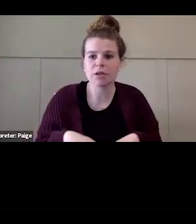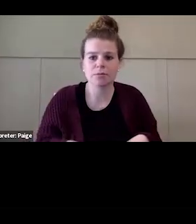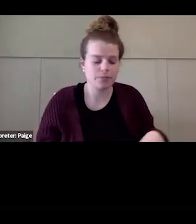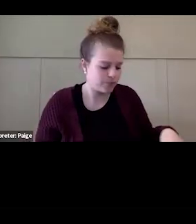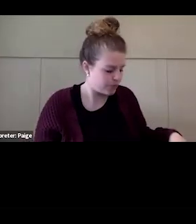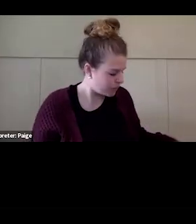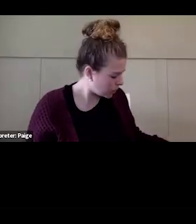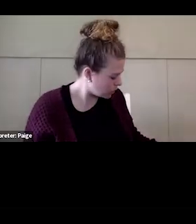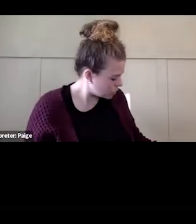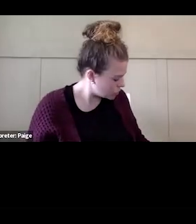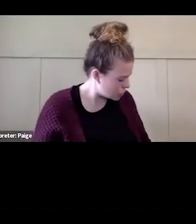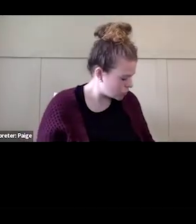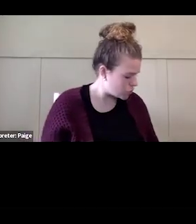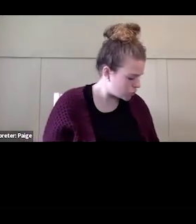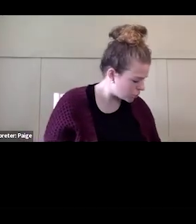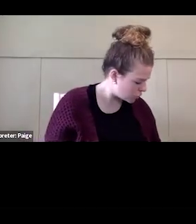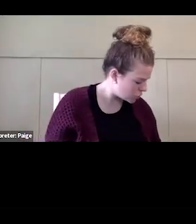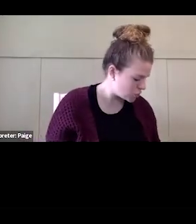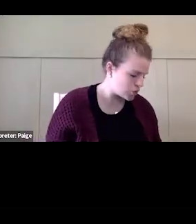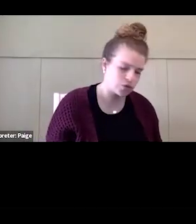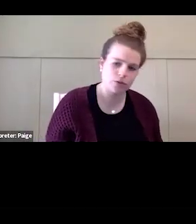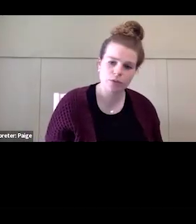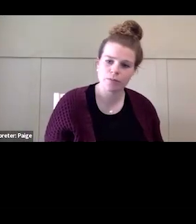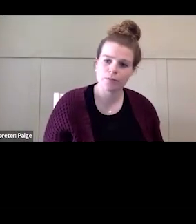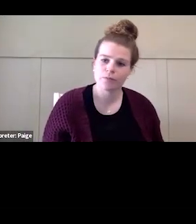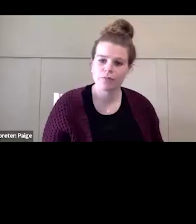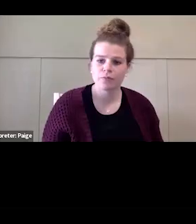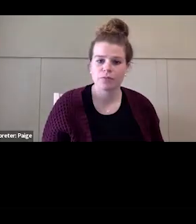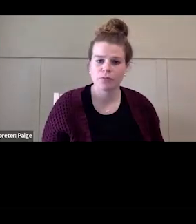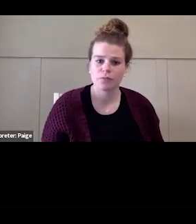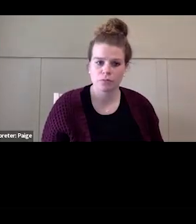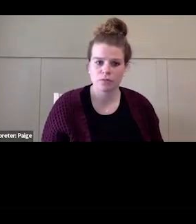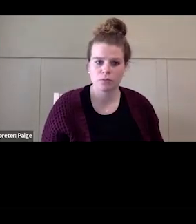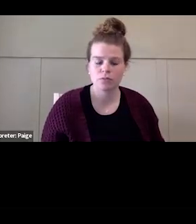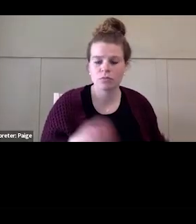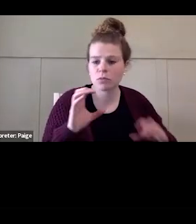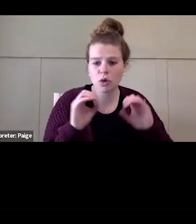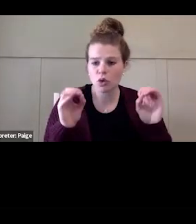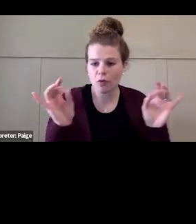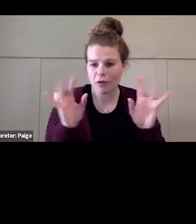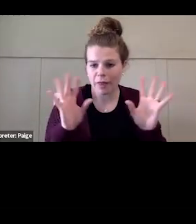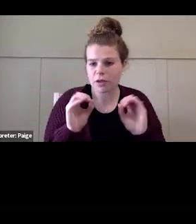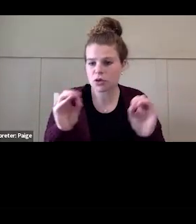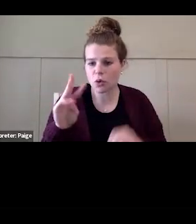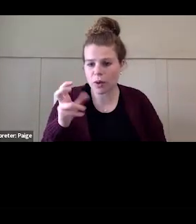there's no active violence or involvement of weapons, that call gets flagged as a STAR call